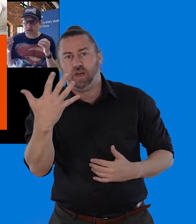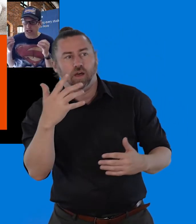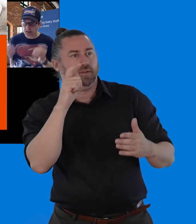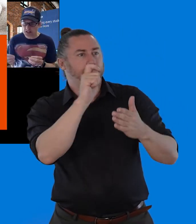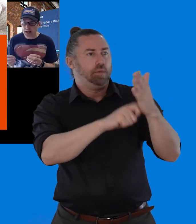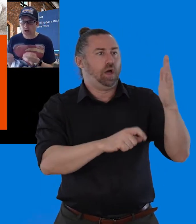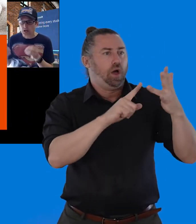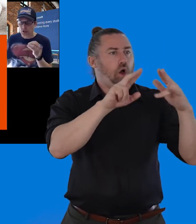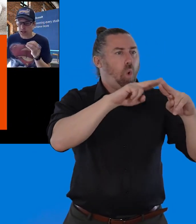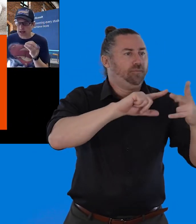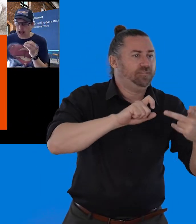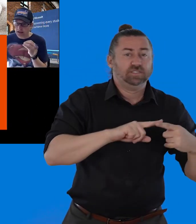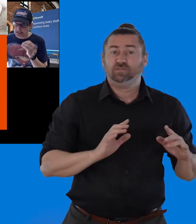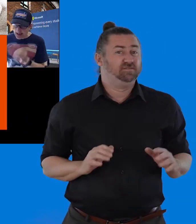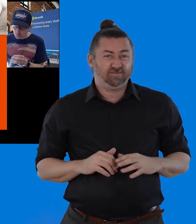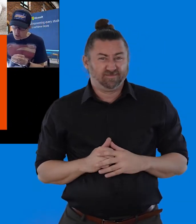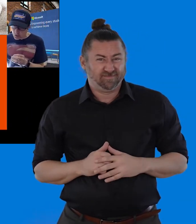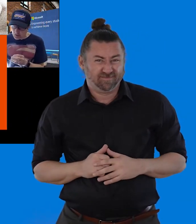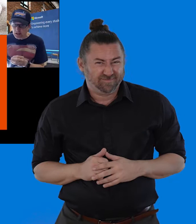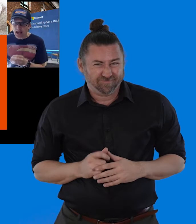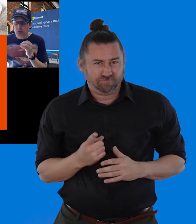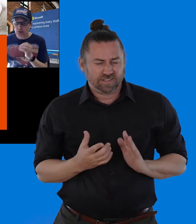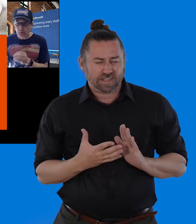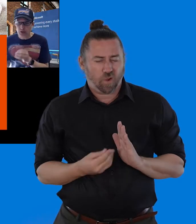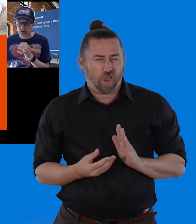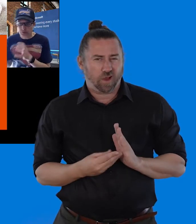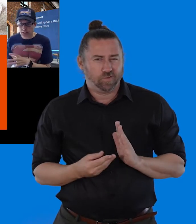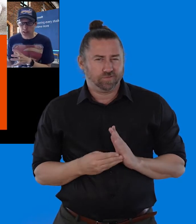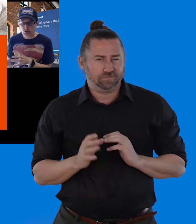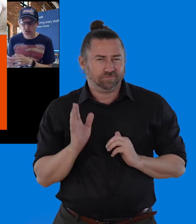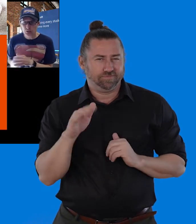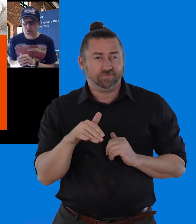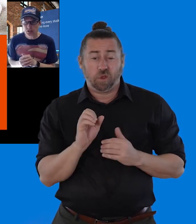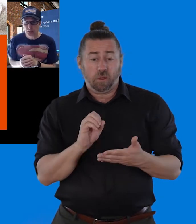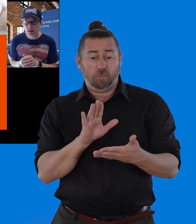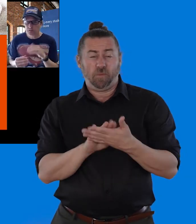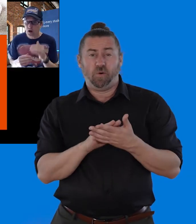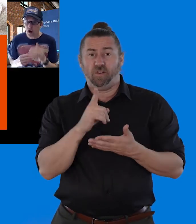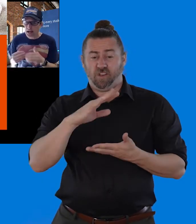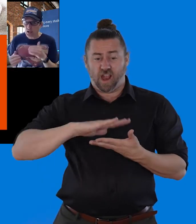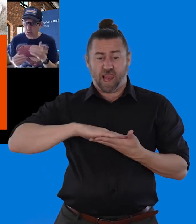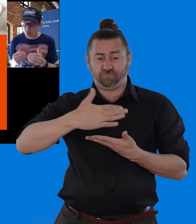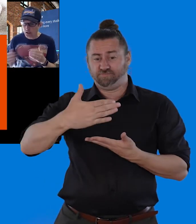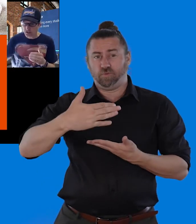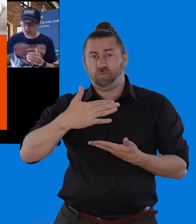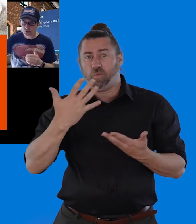instead you can download it and you can put it directly onto your machine via your institution.